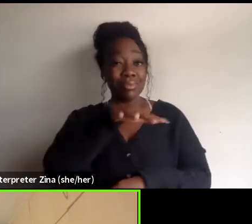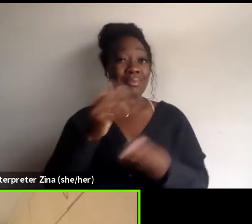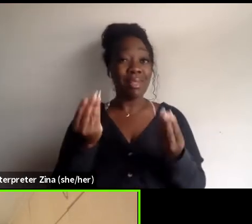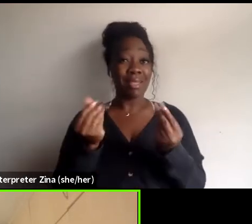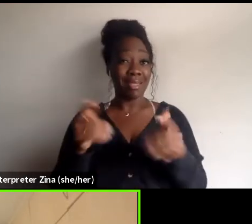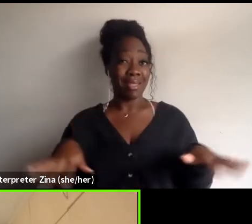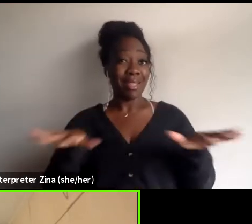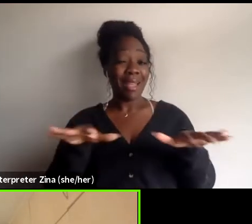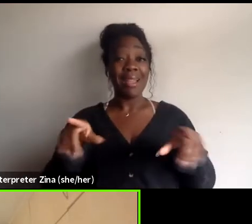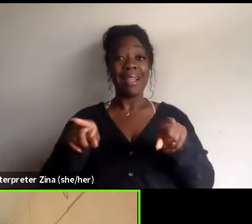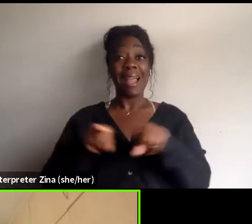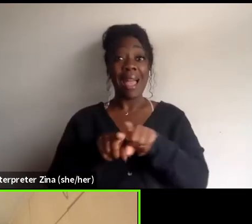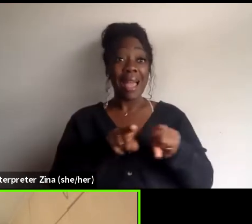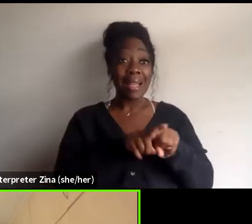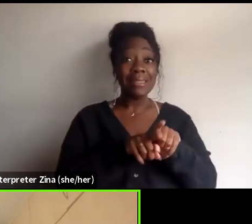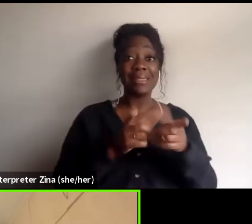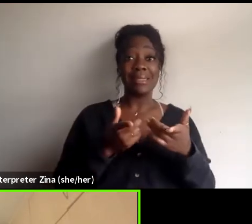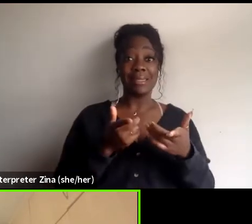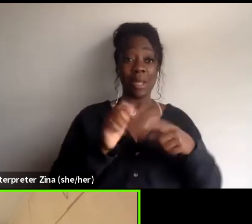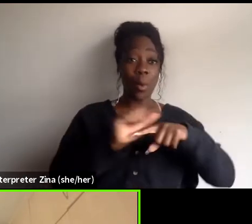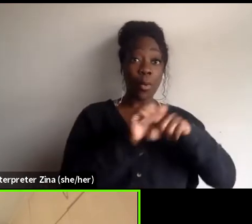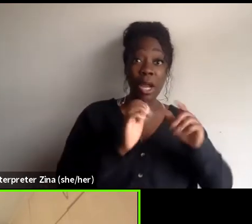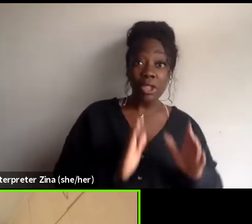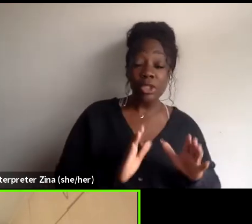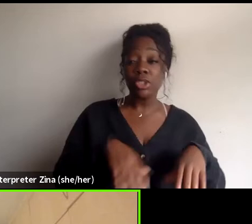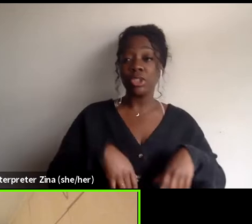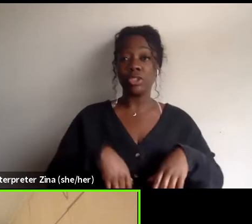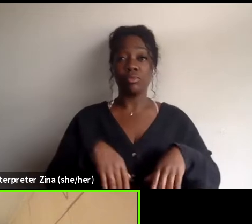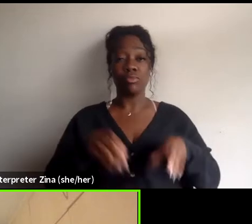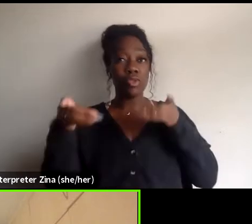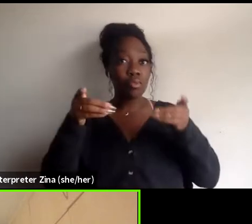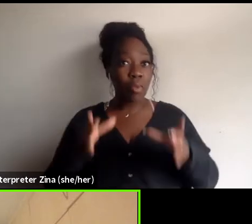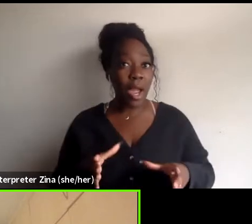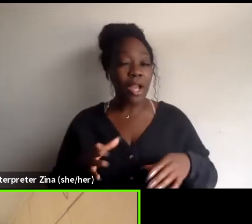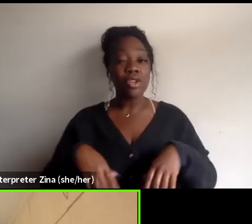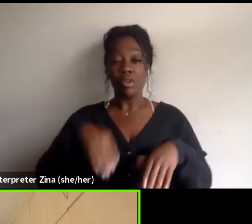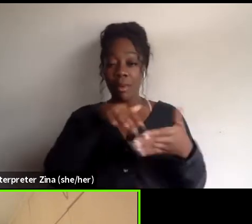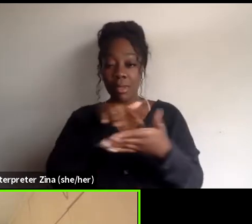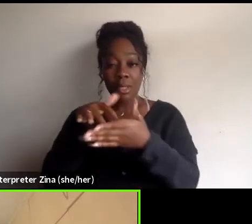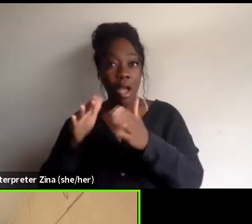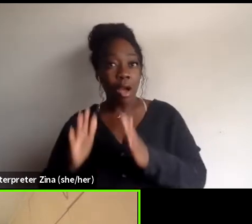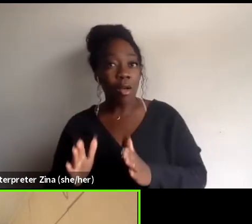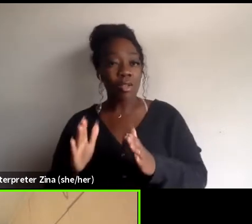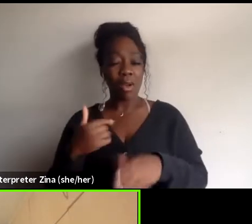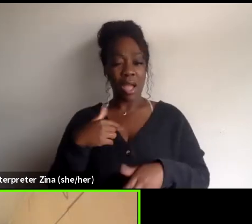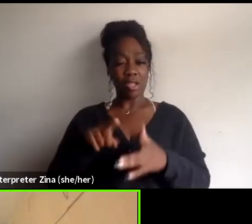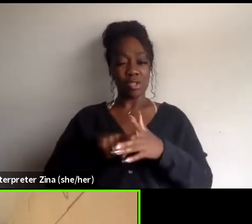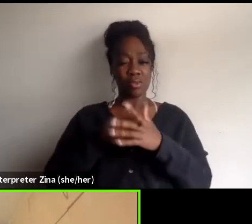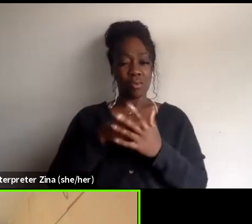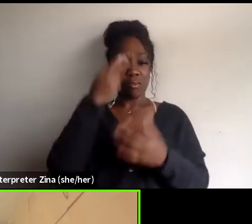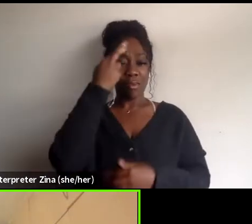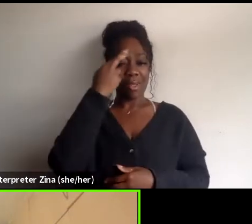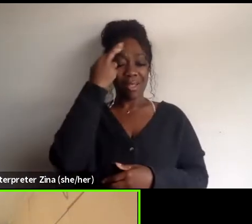and scholar now, emerging scholar, I realized that there's just not enough content